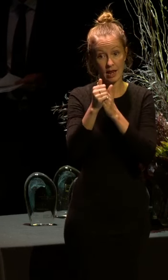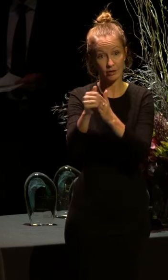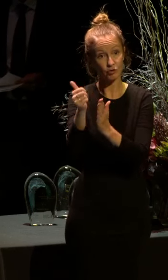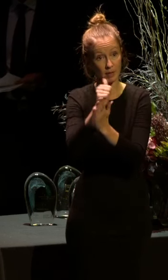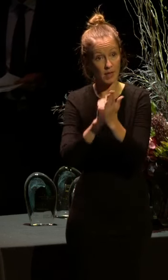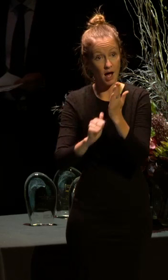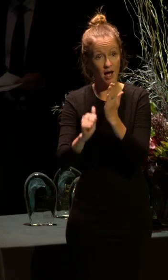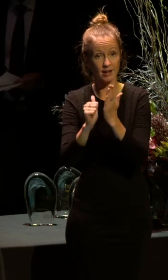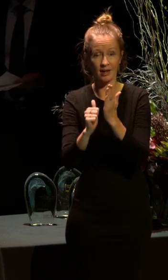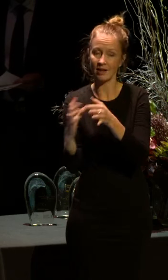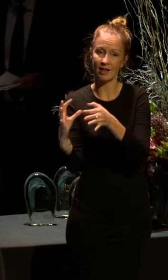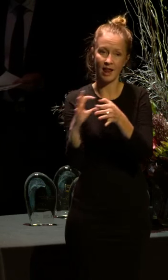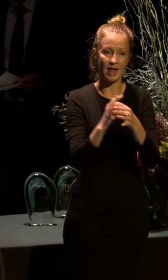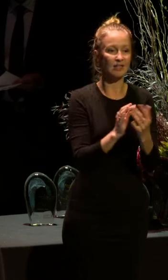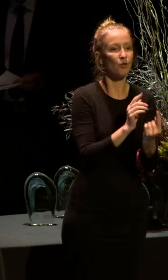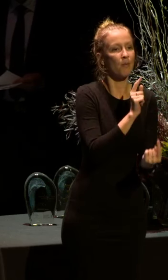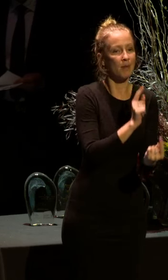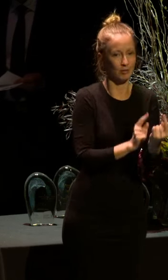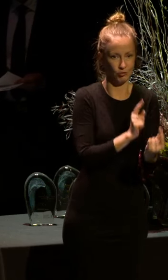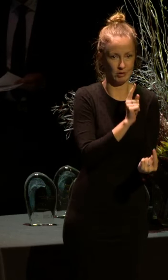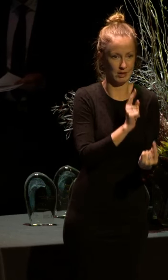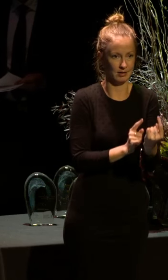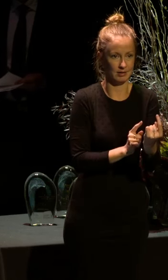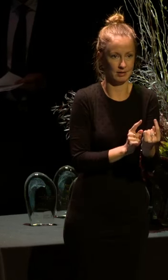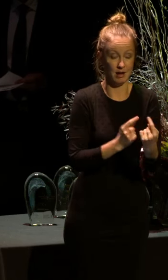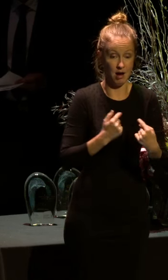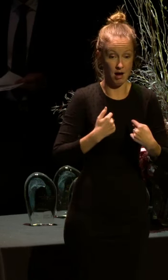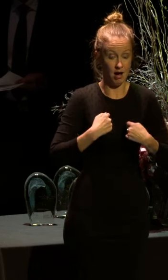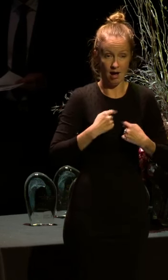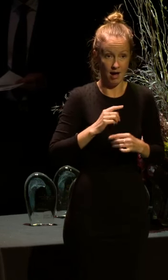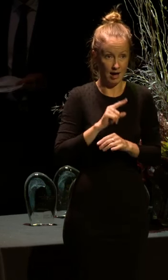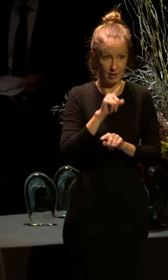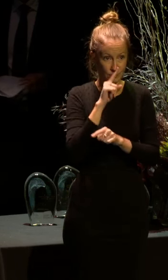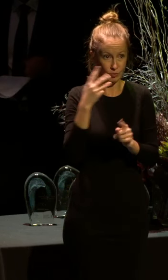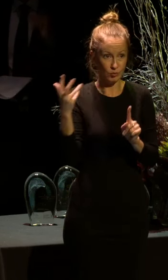I would not be the artist that I am today if I had not been mentored